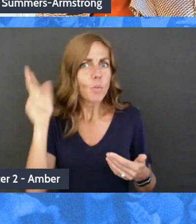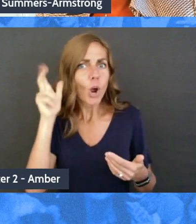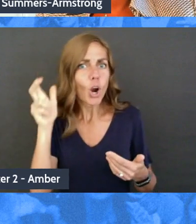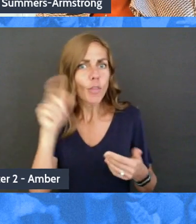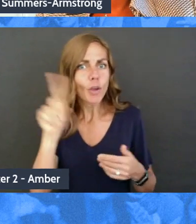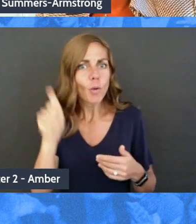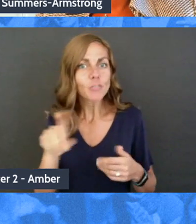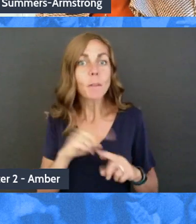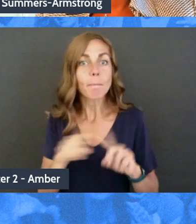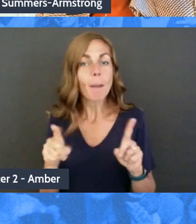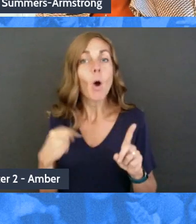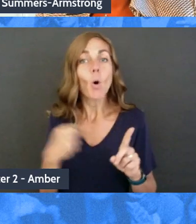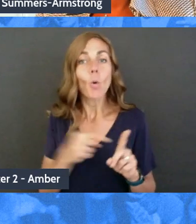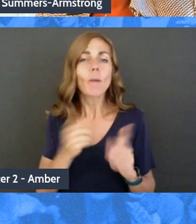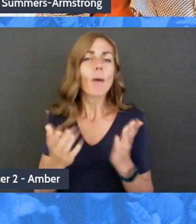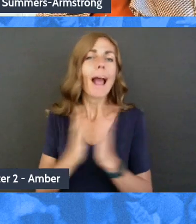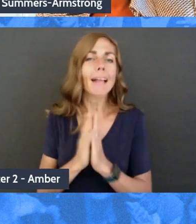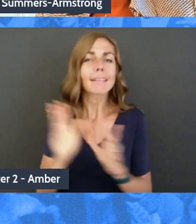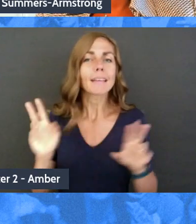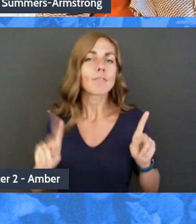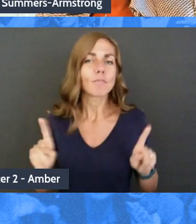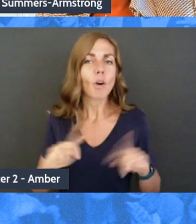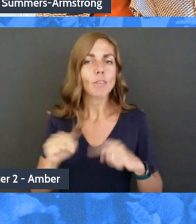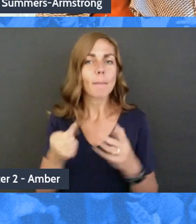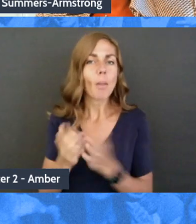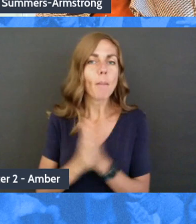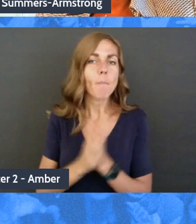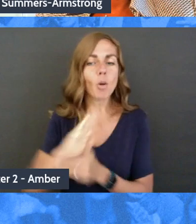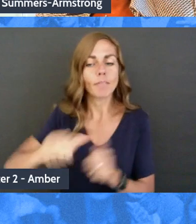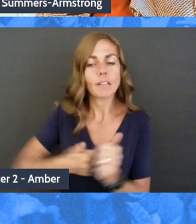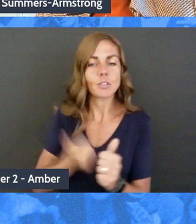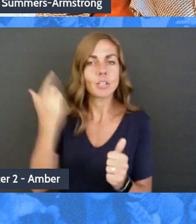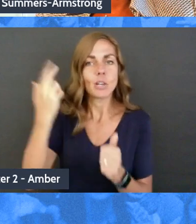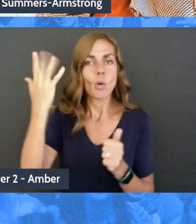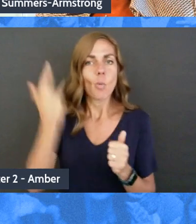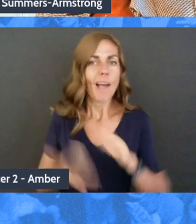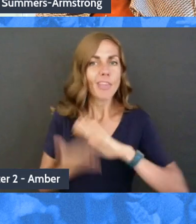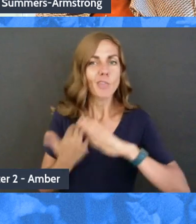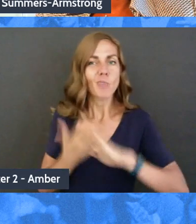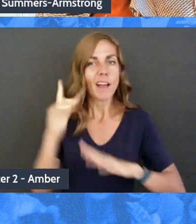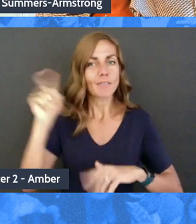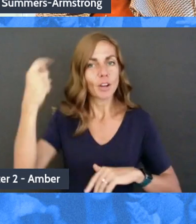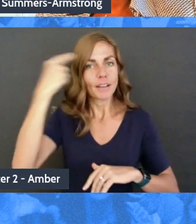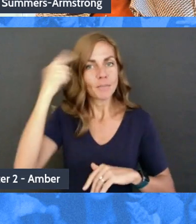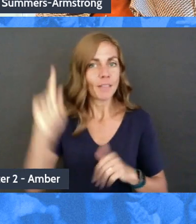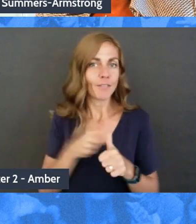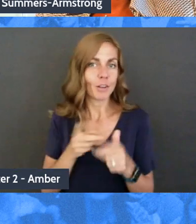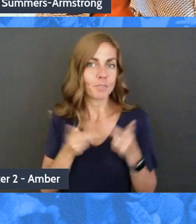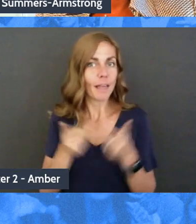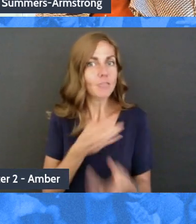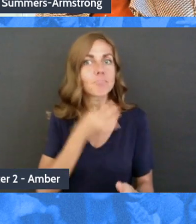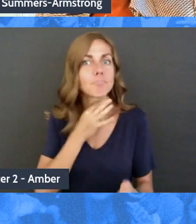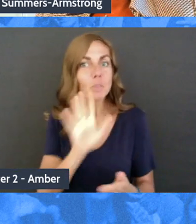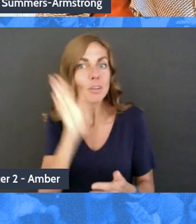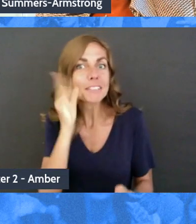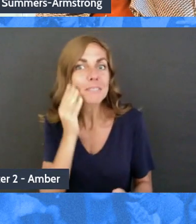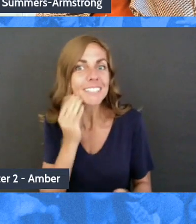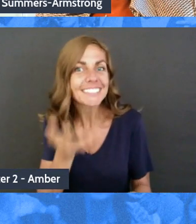but we were asking folks about their motivation to run for office in the first place and would love to hear your experience as well.